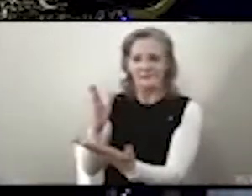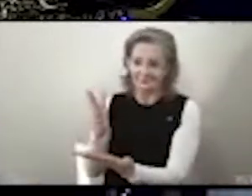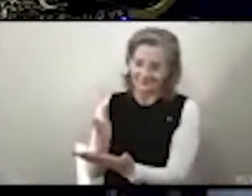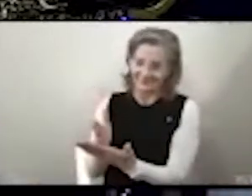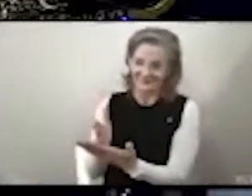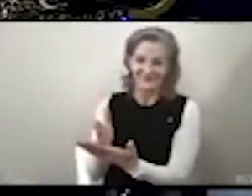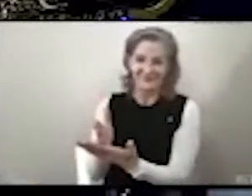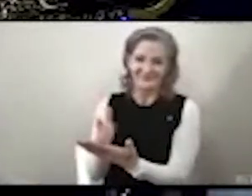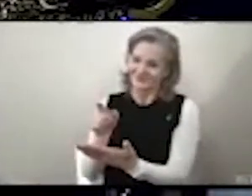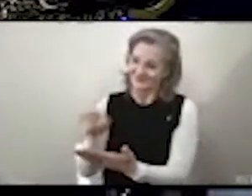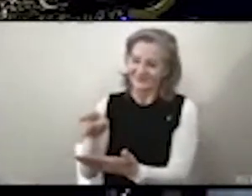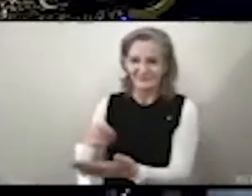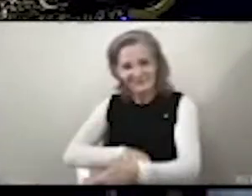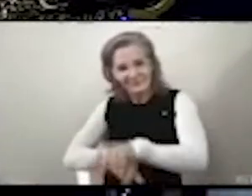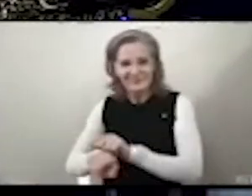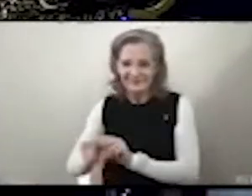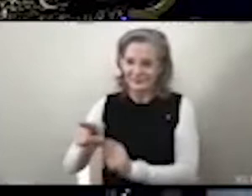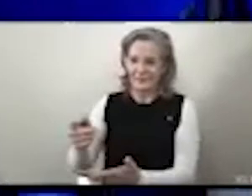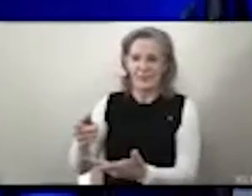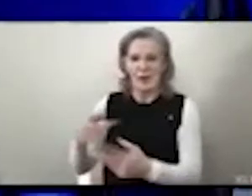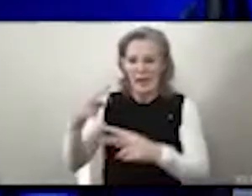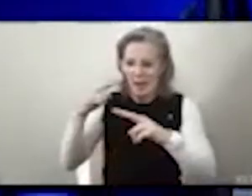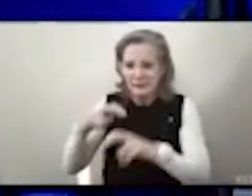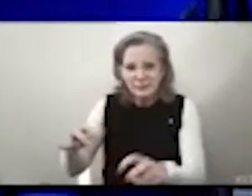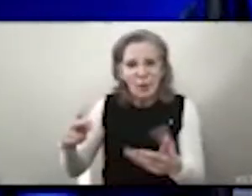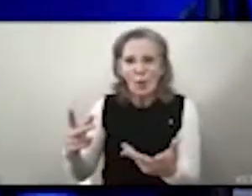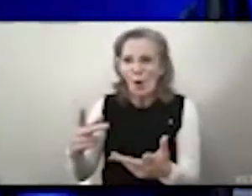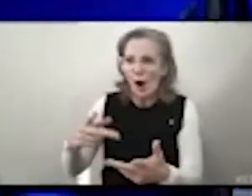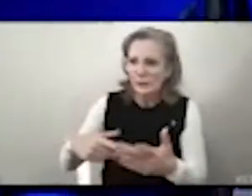to building enthusiasm for change, and for unearthing new thinking.